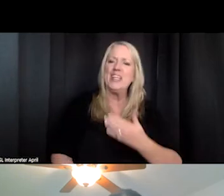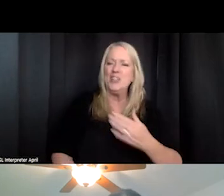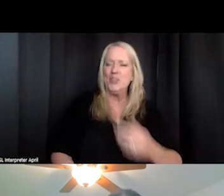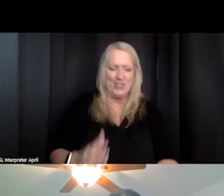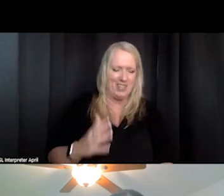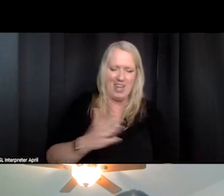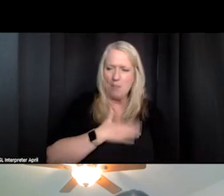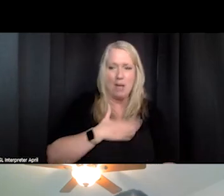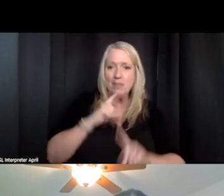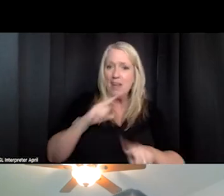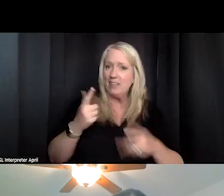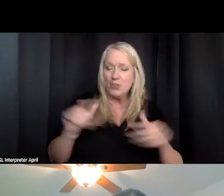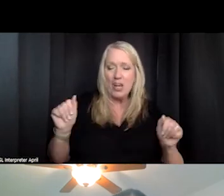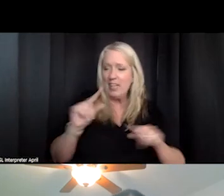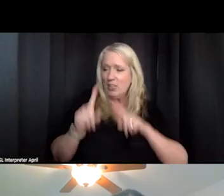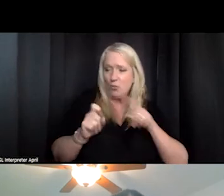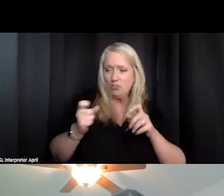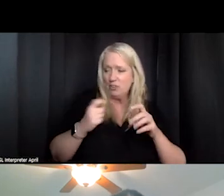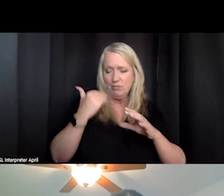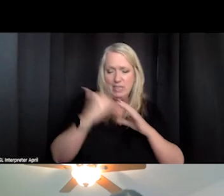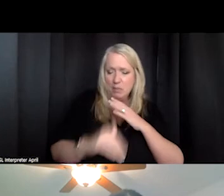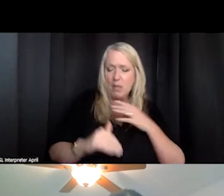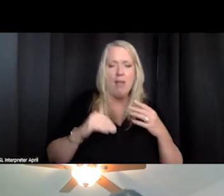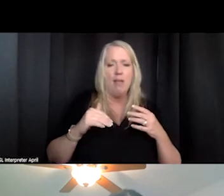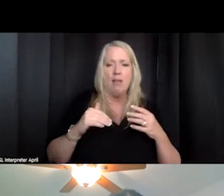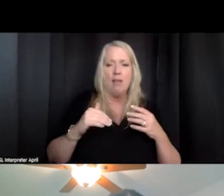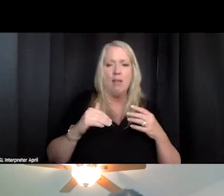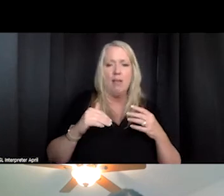QUESTIONS, VIA EMAIL. I WILL PUT YOUR INFORMATION IN THE CHAT. THANK YOU.